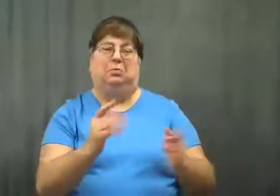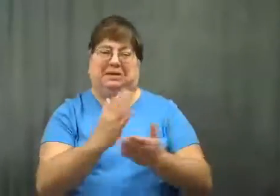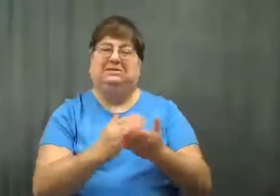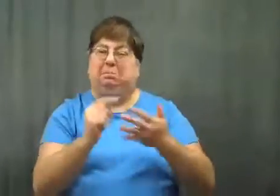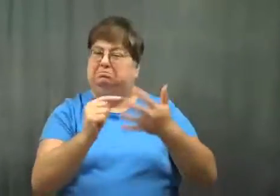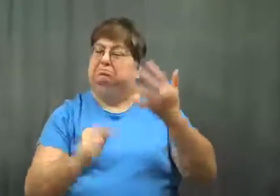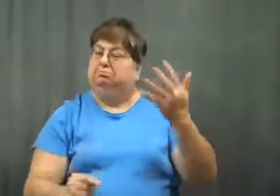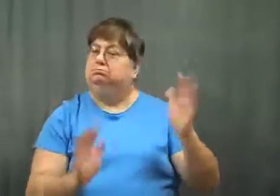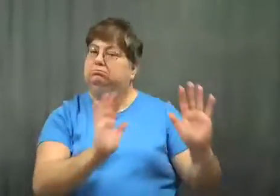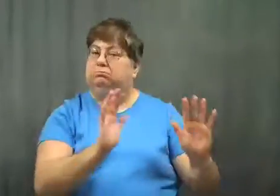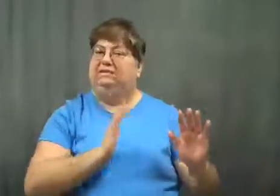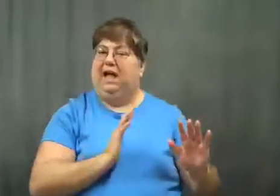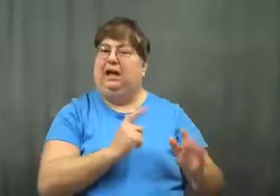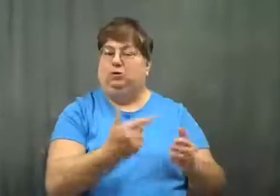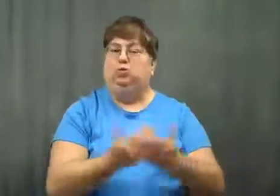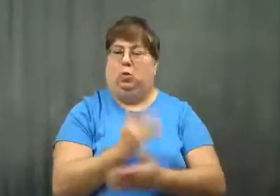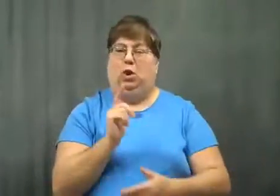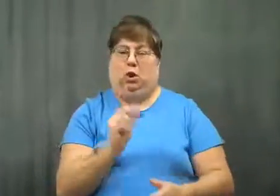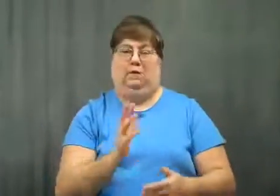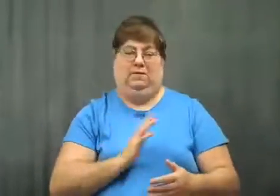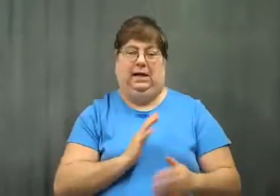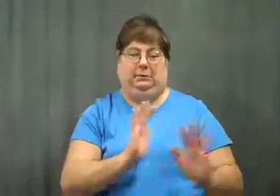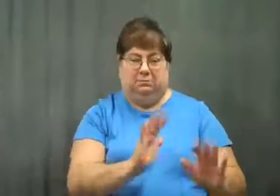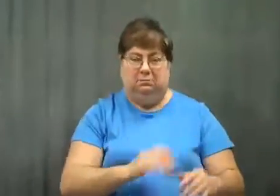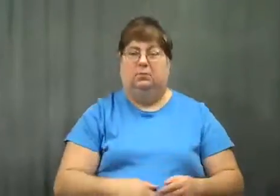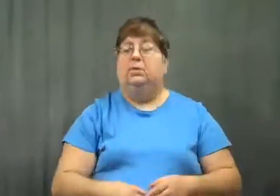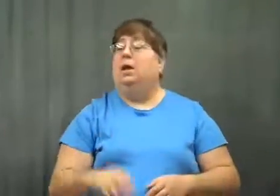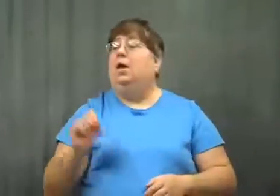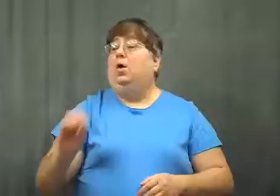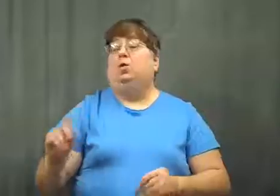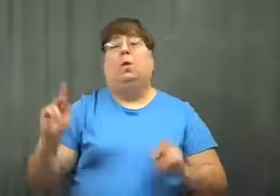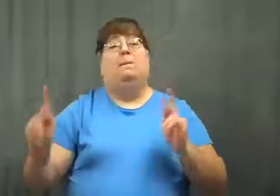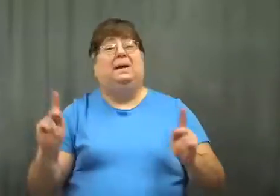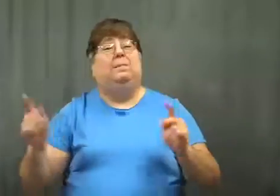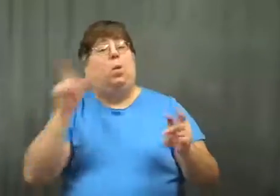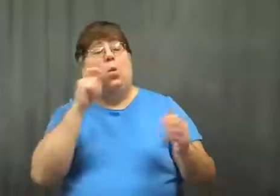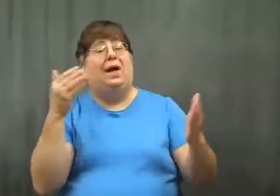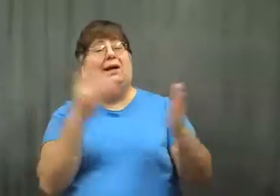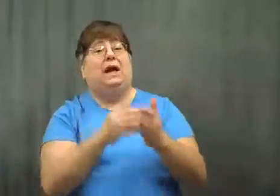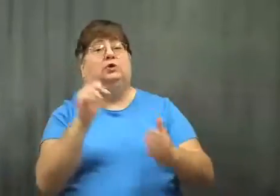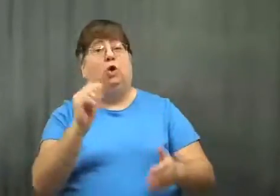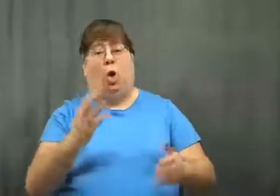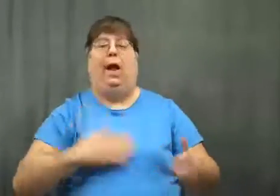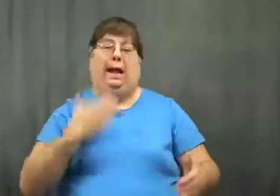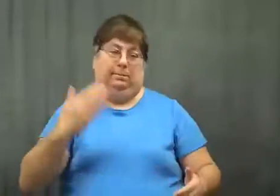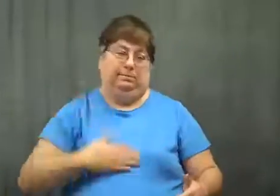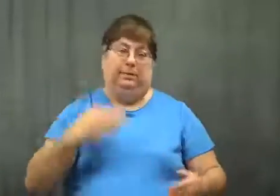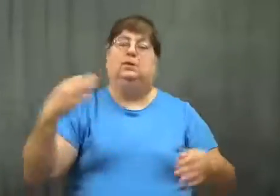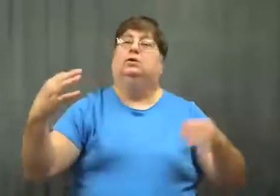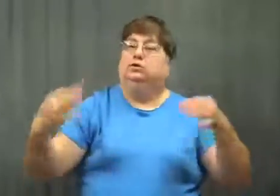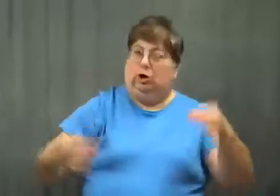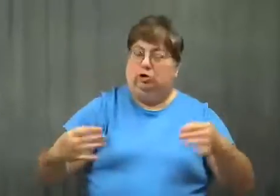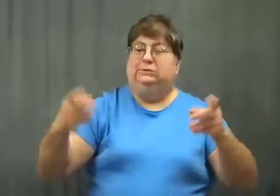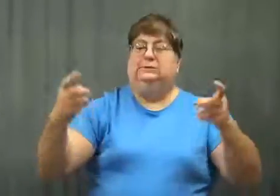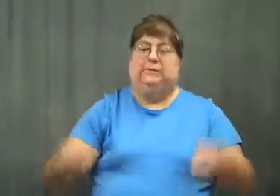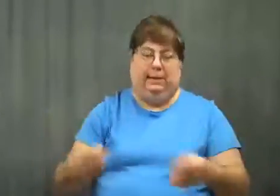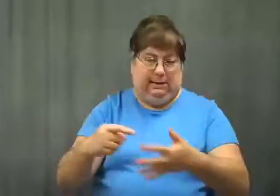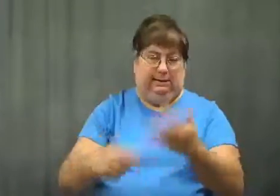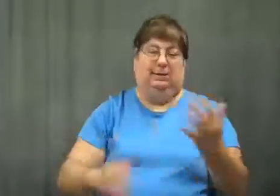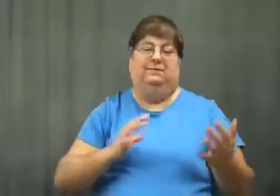So some parts of the new law were permitted to go into effect. Those who disagreed with the new law were satisfied the judge stayed parts of the law.